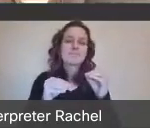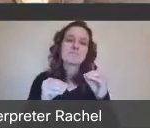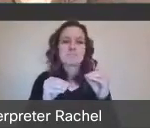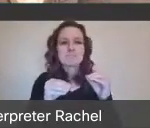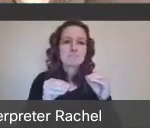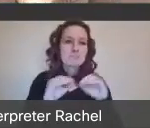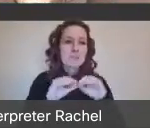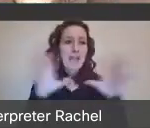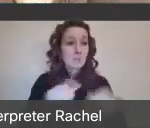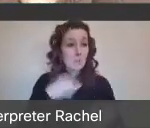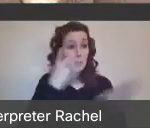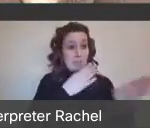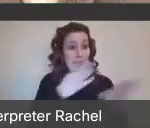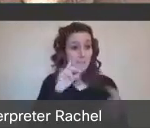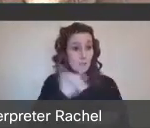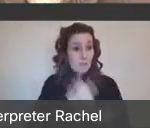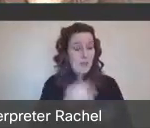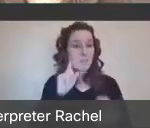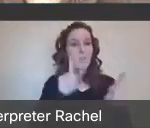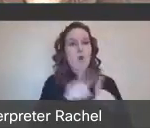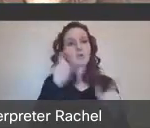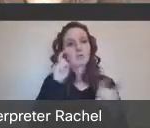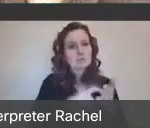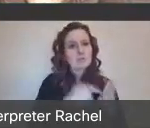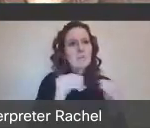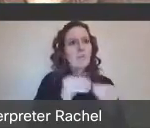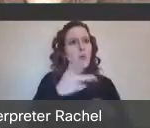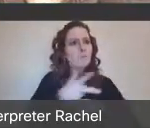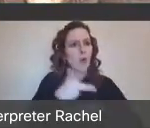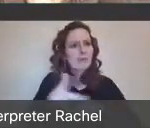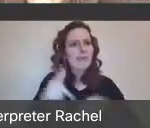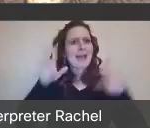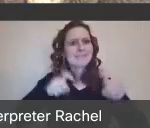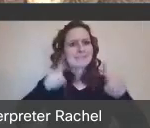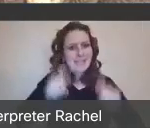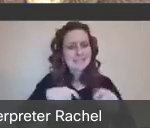plans of that, but you see more and more in parking lots too of testing and drive up testing and